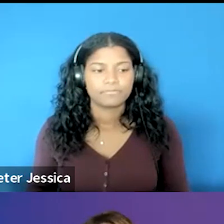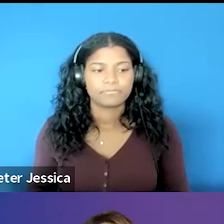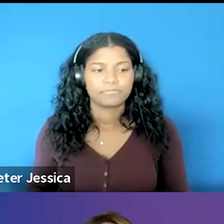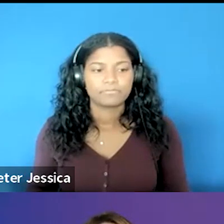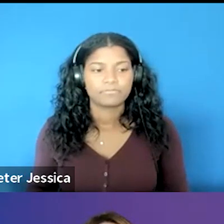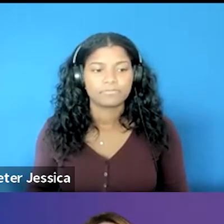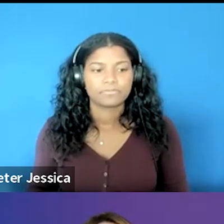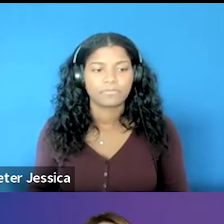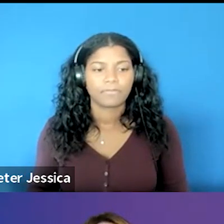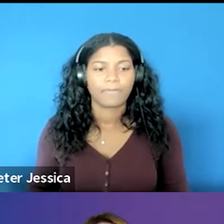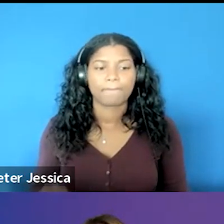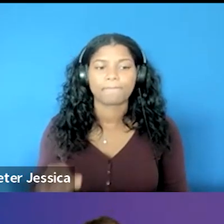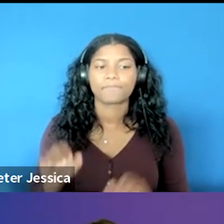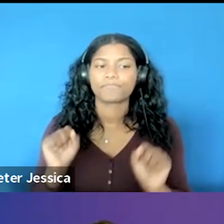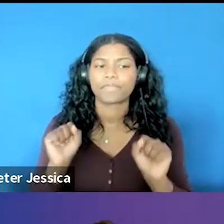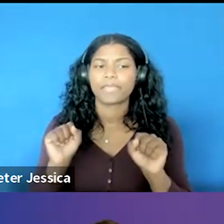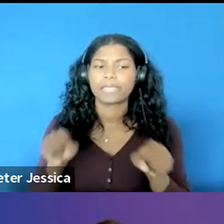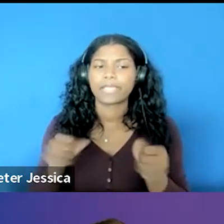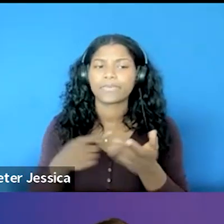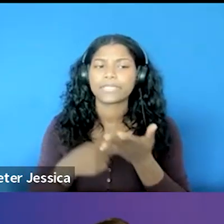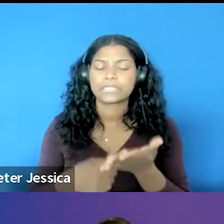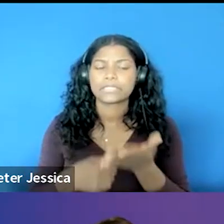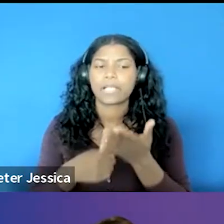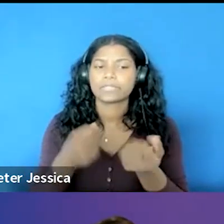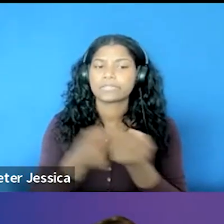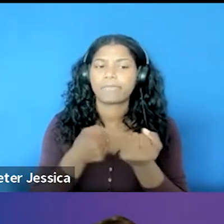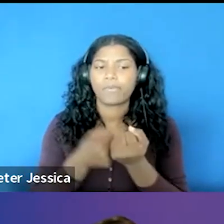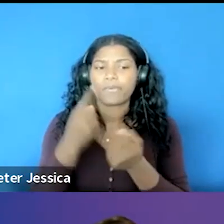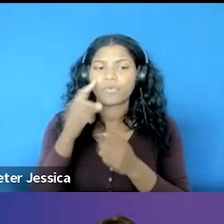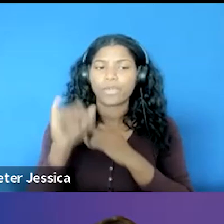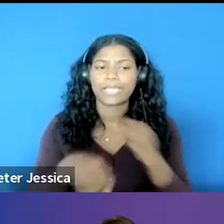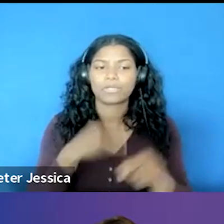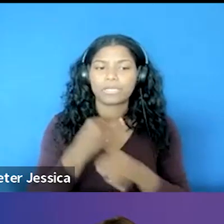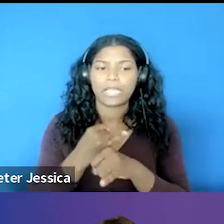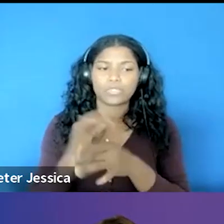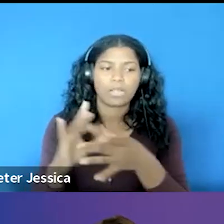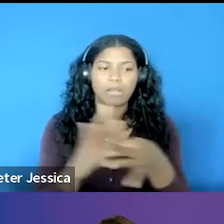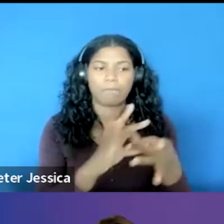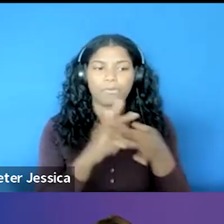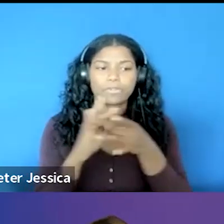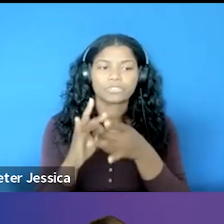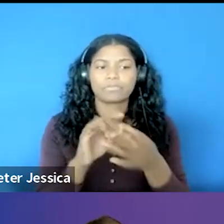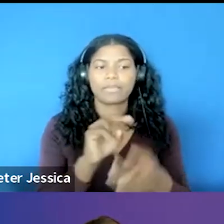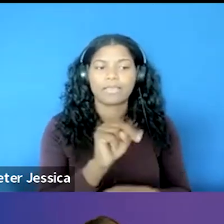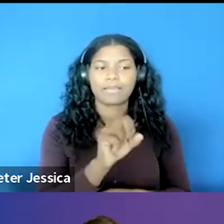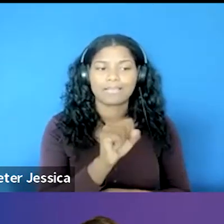Another question, can you talk a little about support for international collaborations? For instance, NSF with NERC?